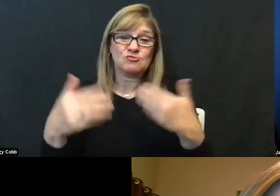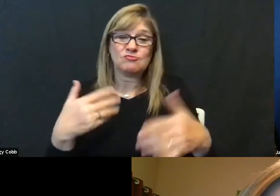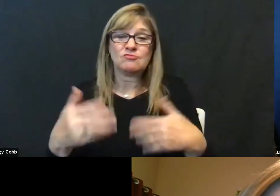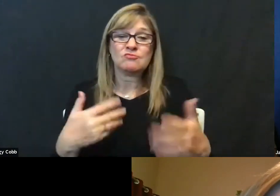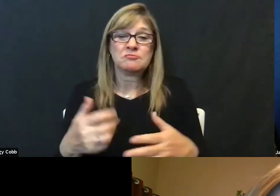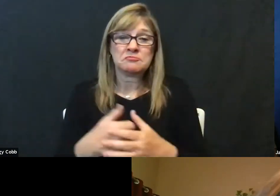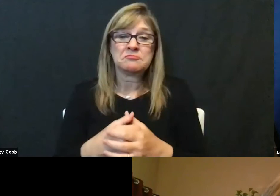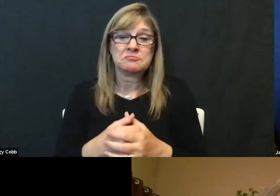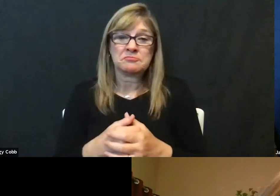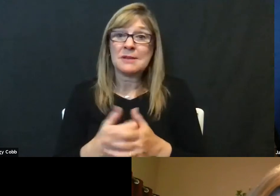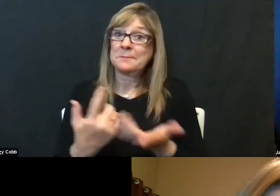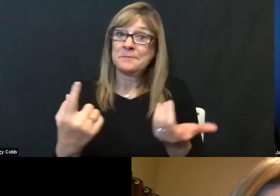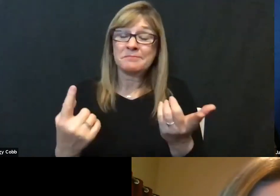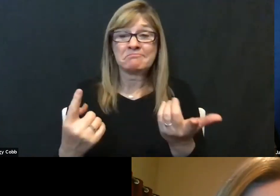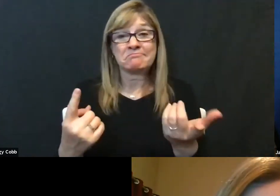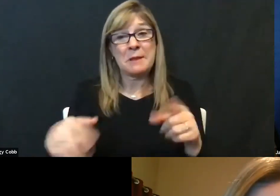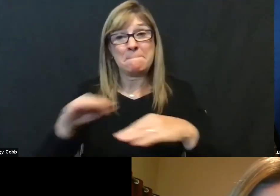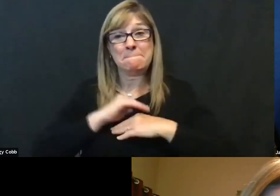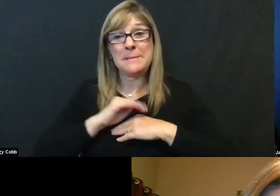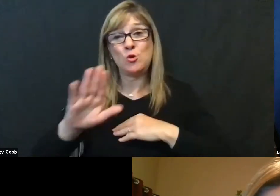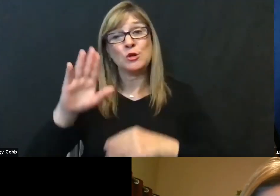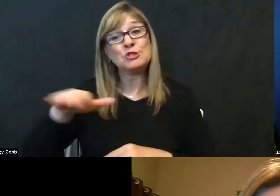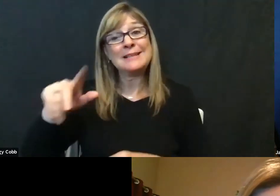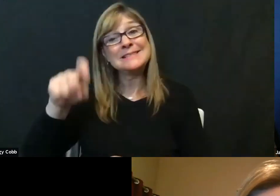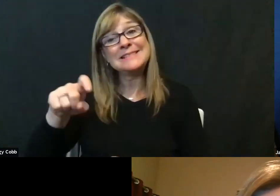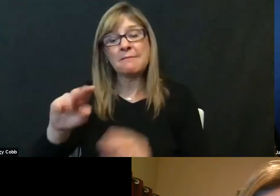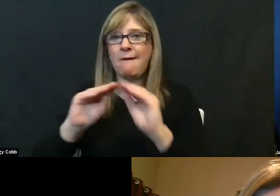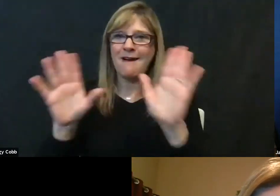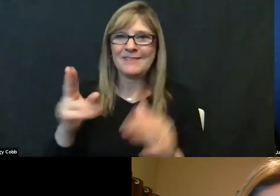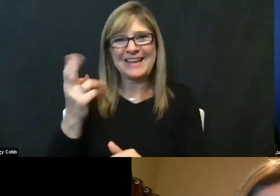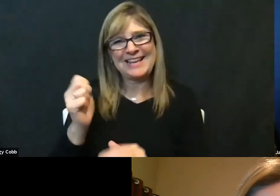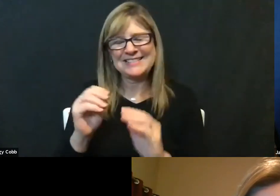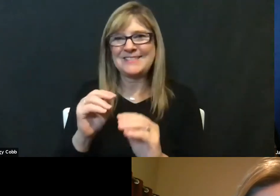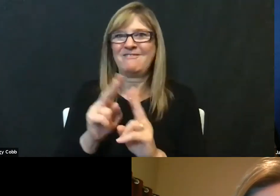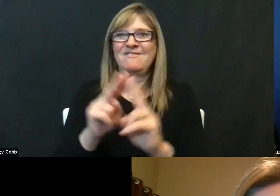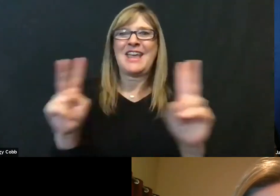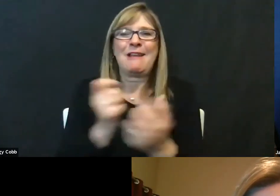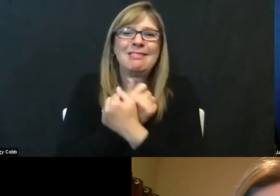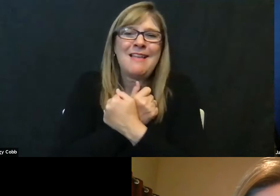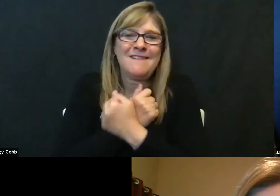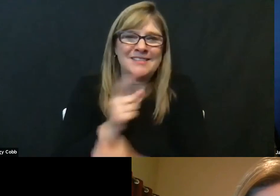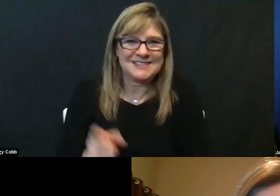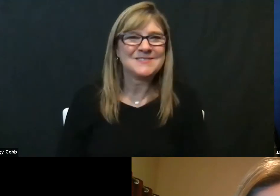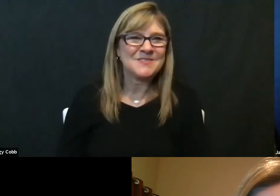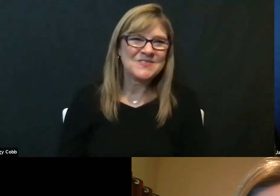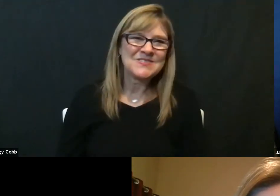to meet your child's needs. And obviously he's very loved and so like Janira